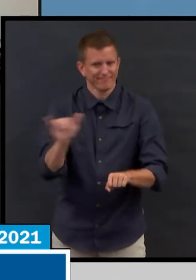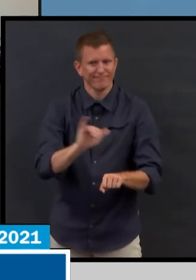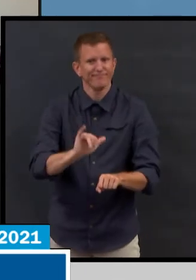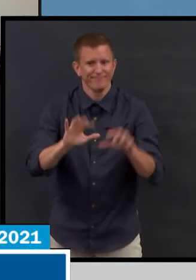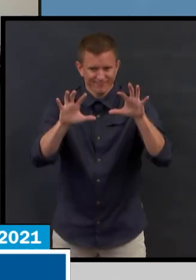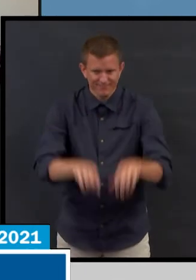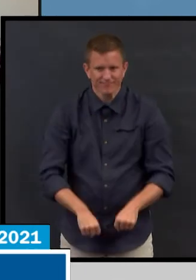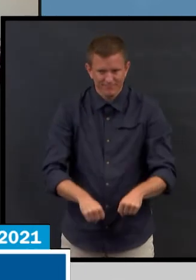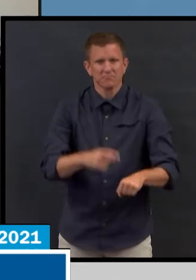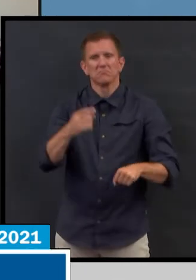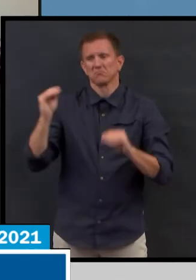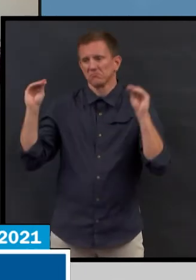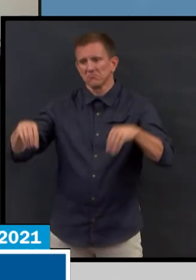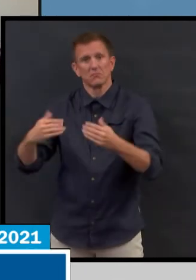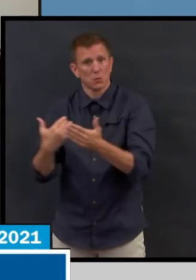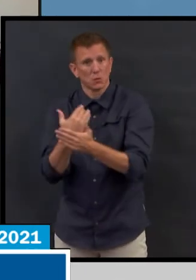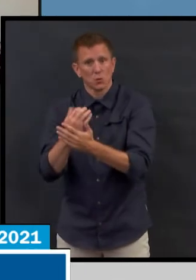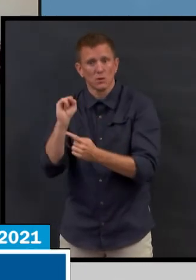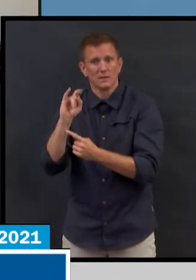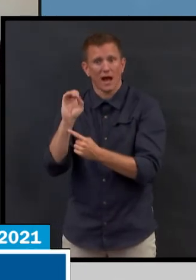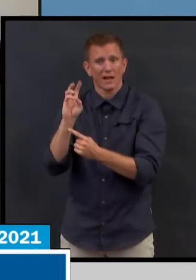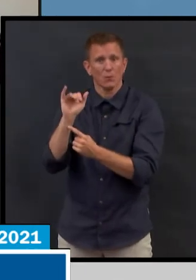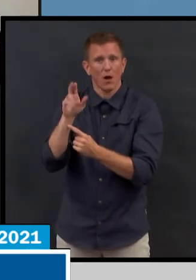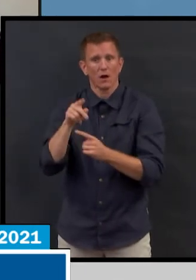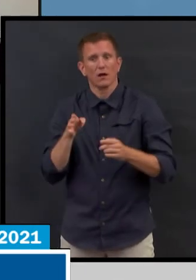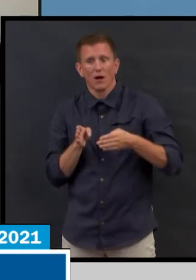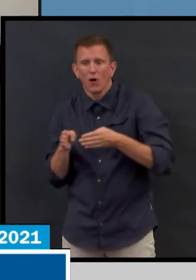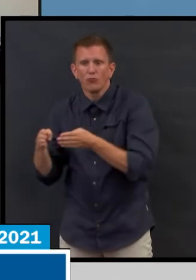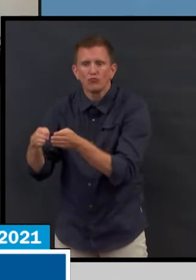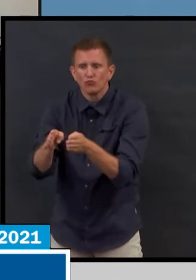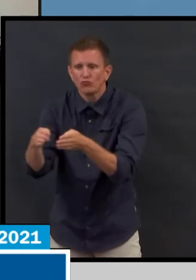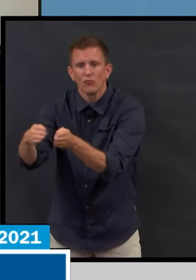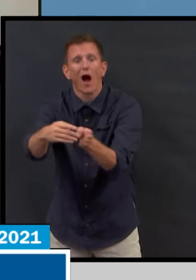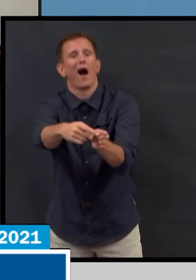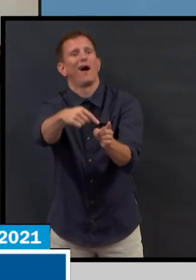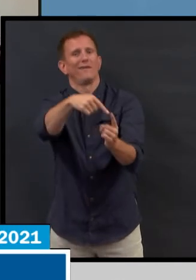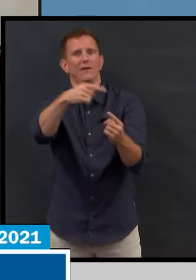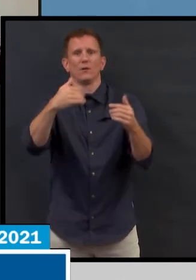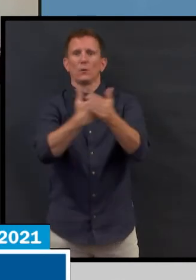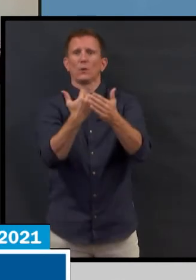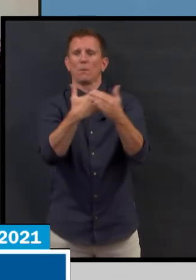the to the new playground and the anticipated completion of that playground is late this year